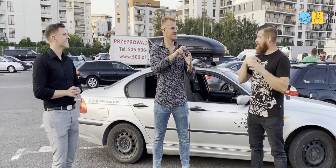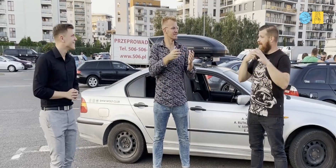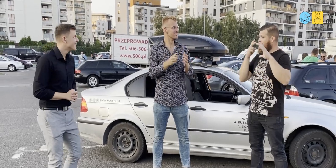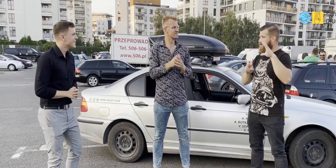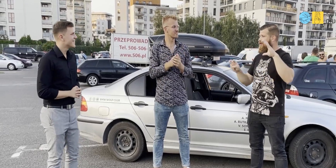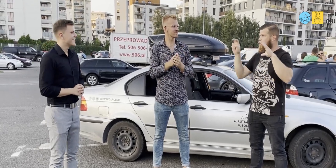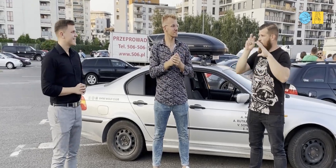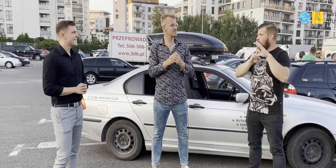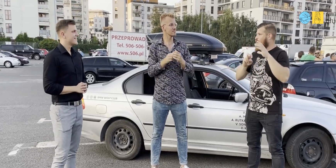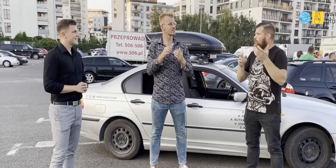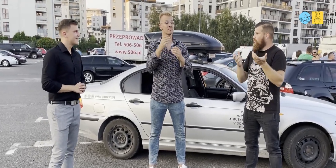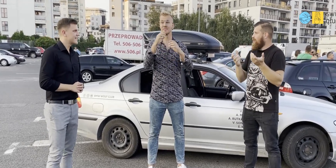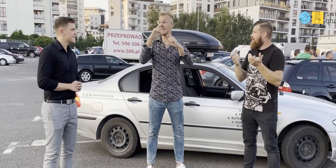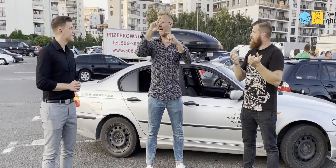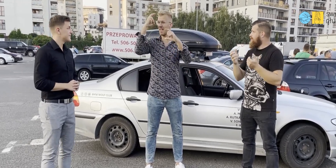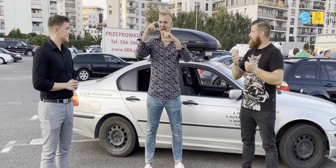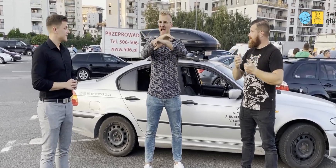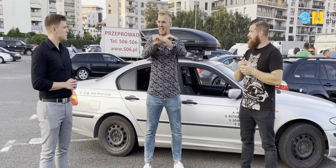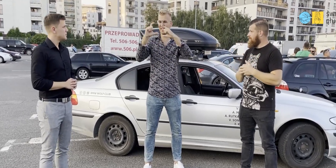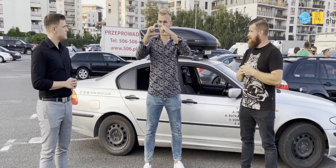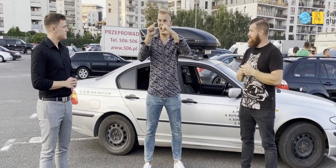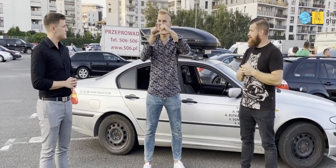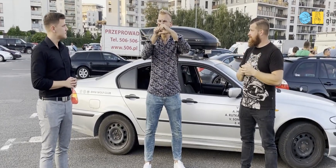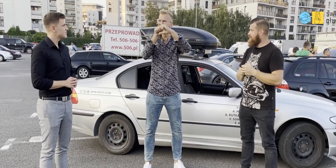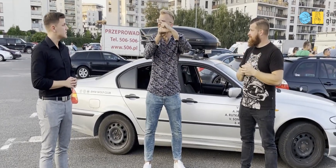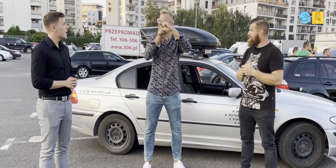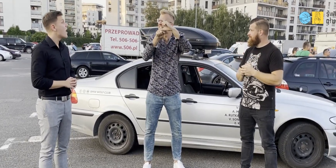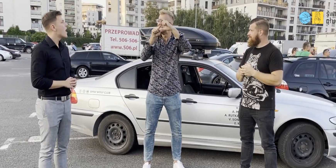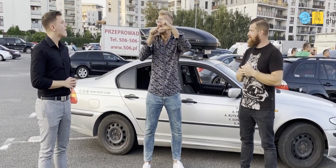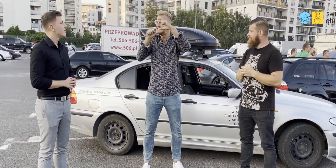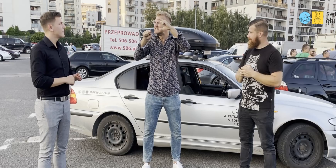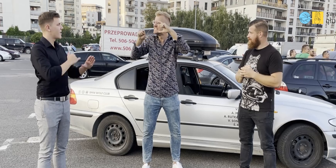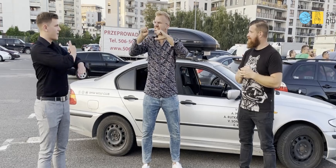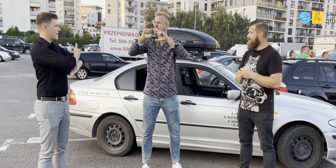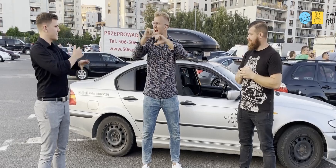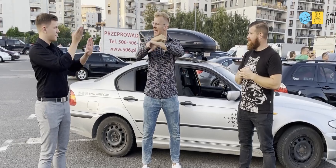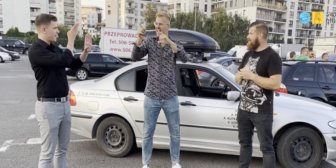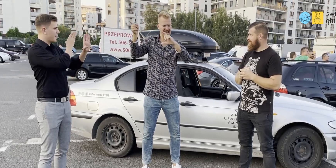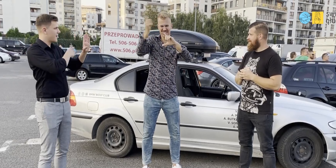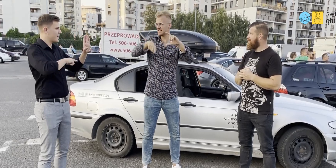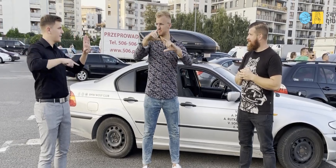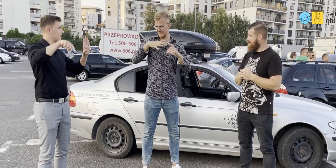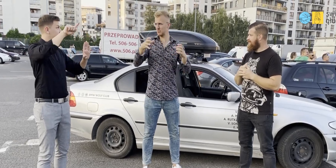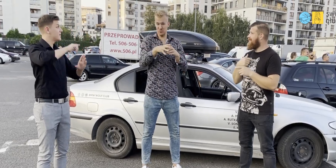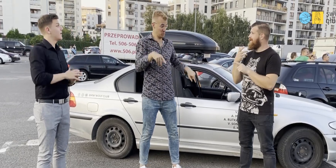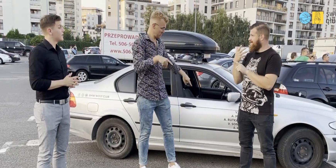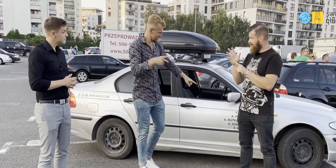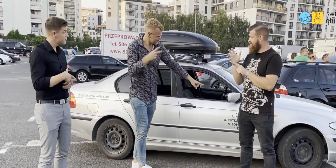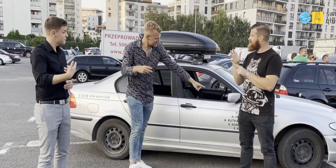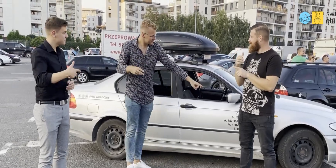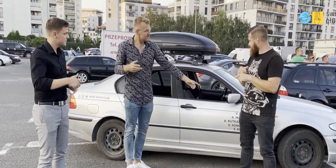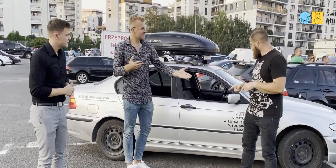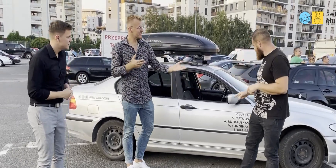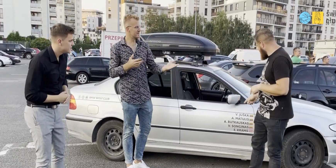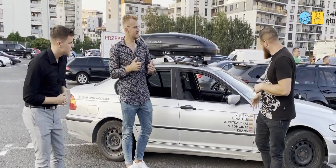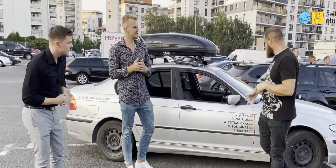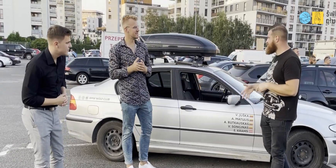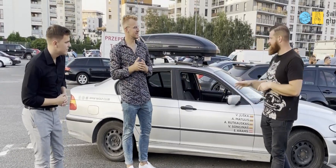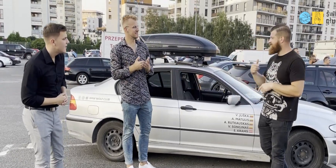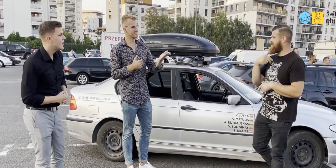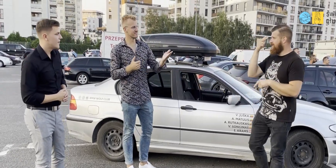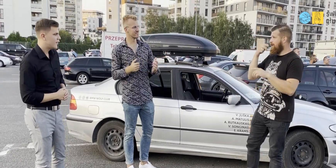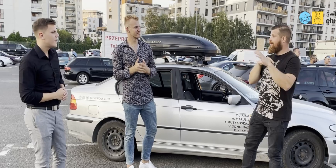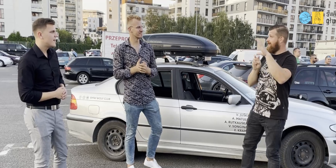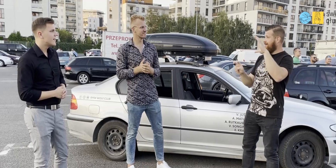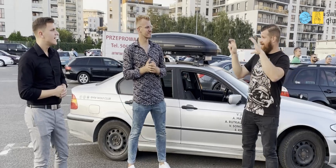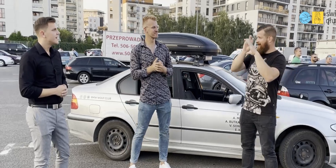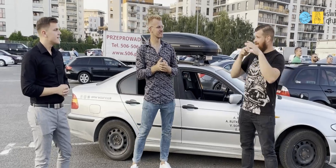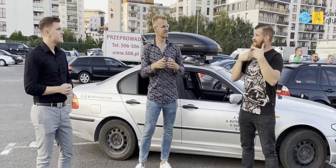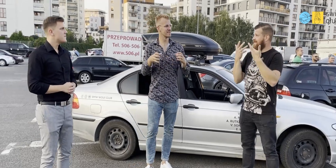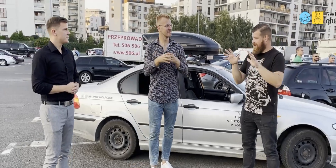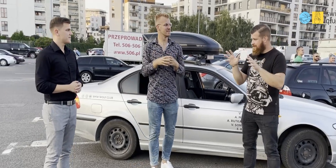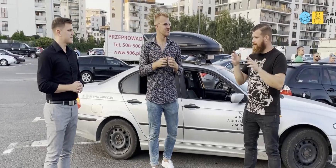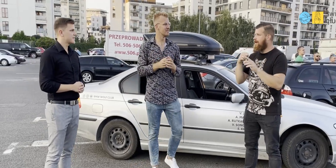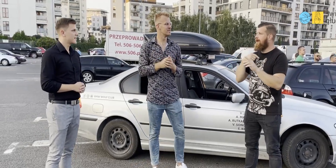[G]: We drove all of Lithuania along the roads near the border.